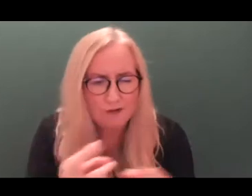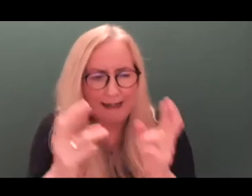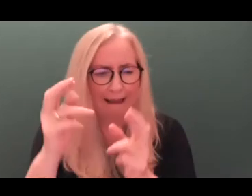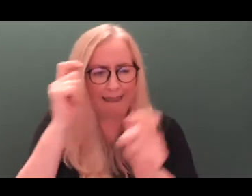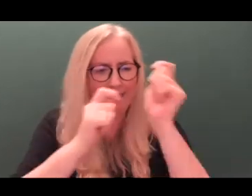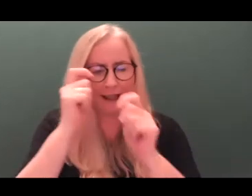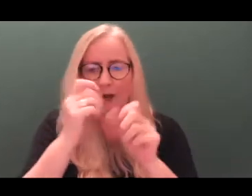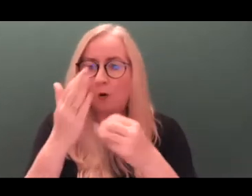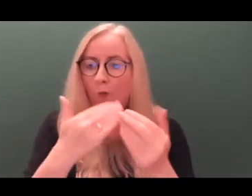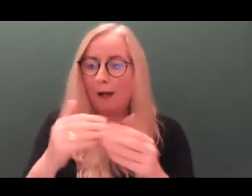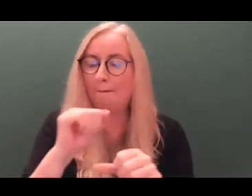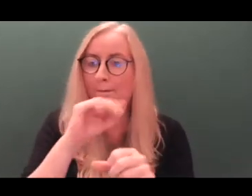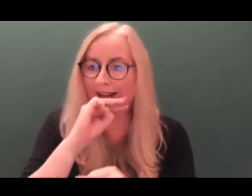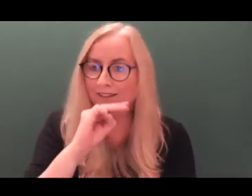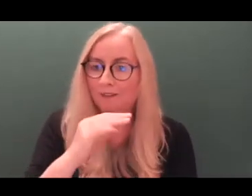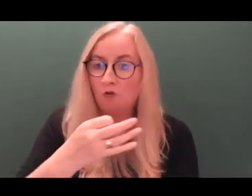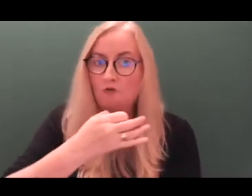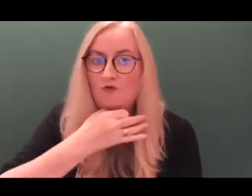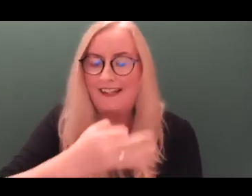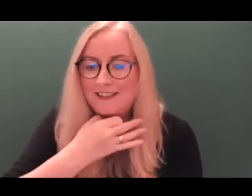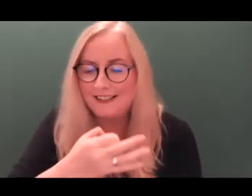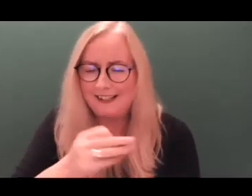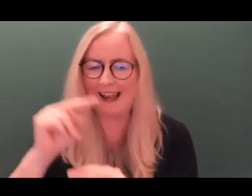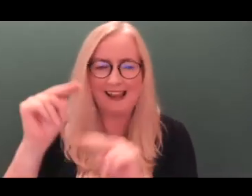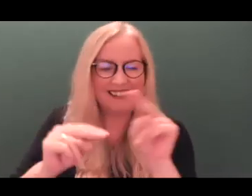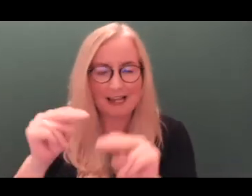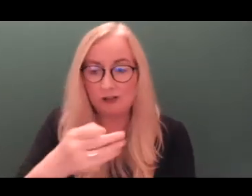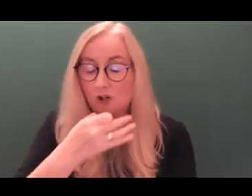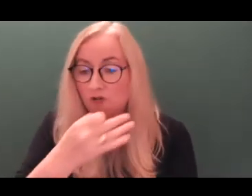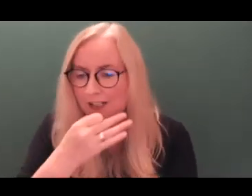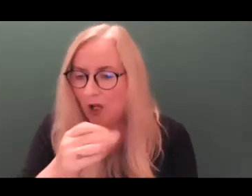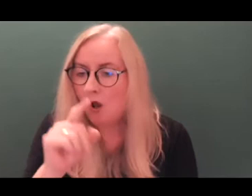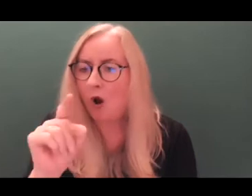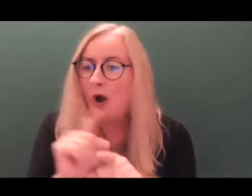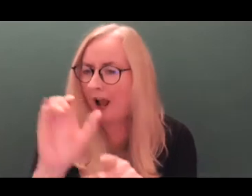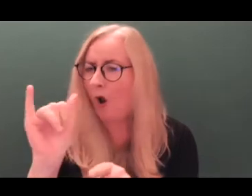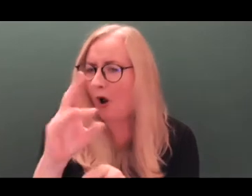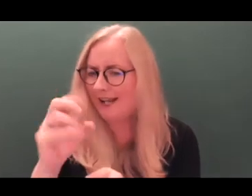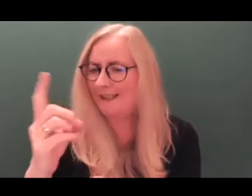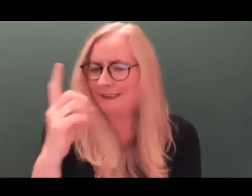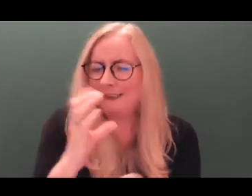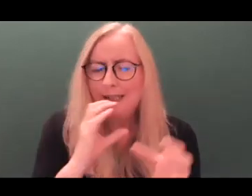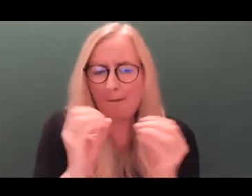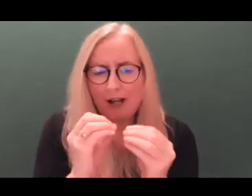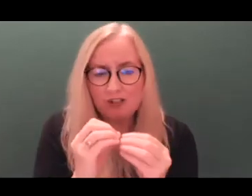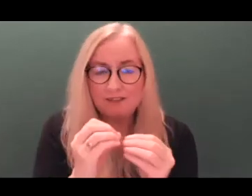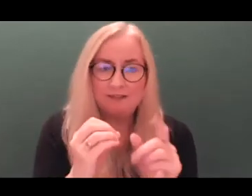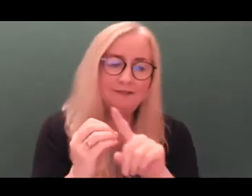mean. I also think that and Áine has talked about this a lot, not just today but in other times,